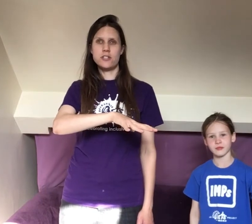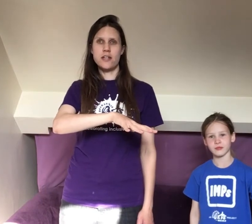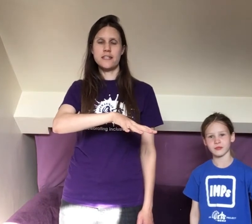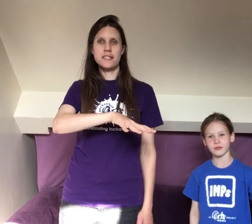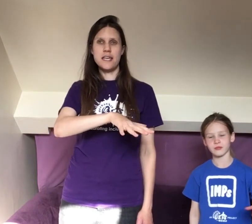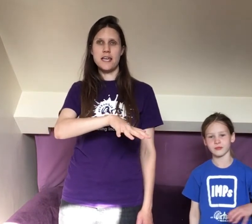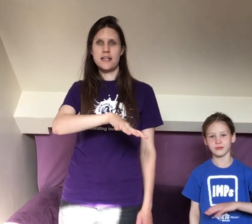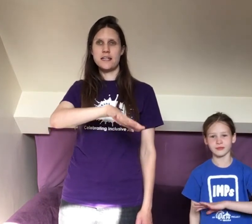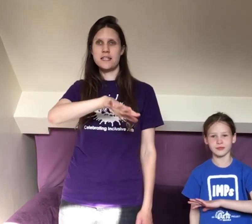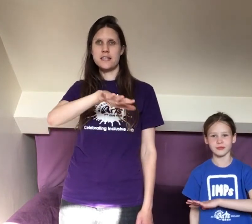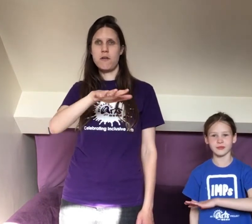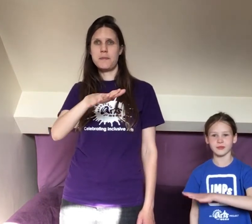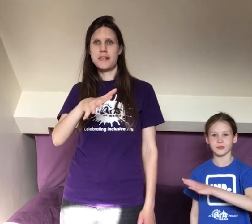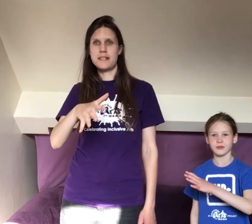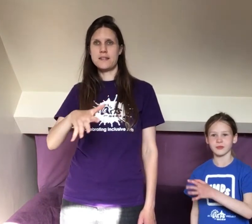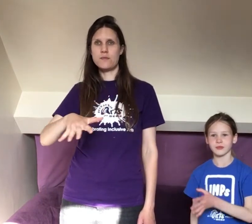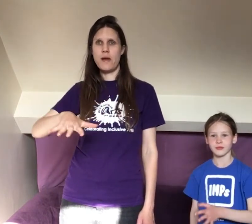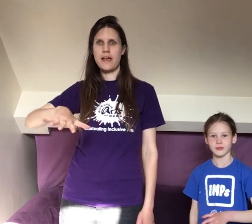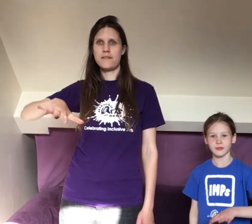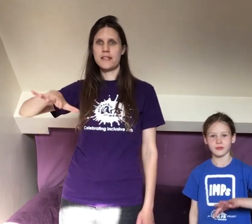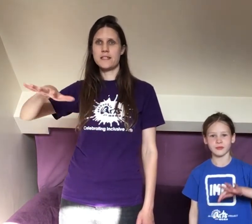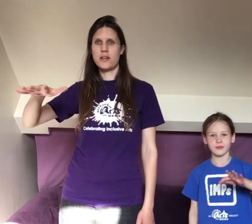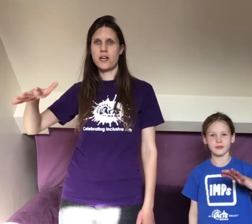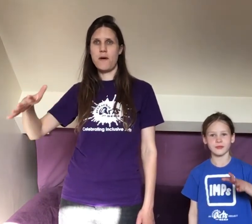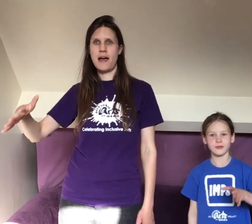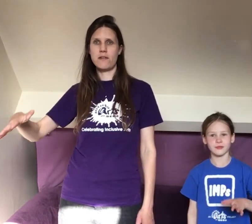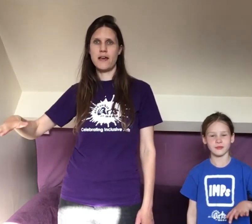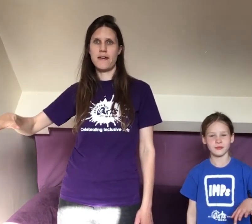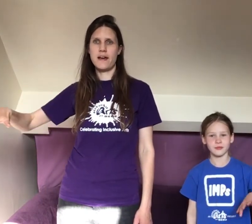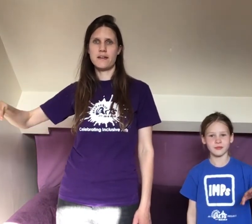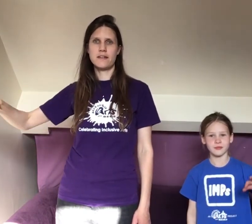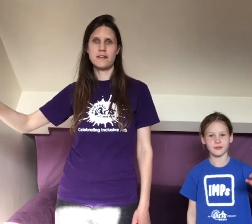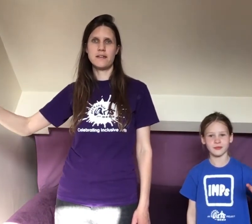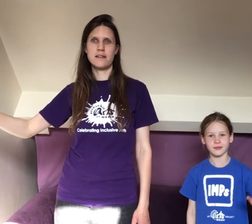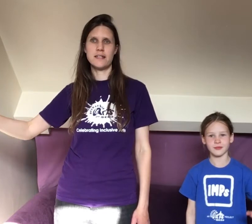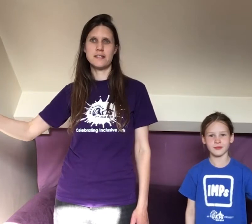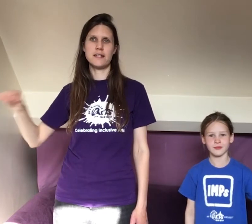and the sea needs to go up and down these waves and it’s gonna go out like that.